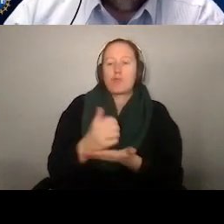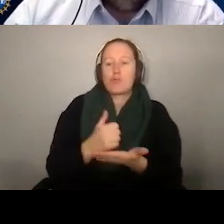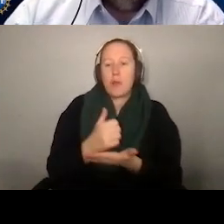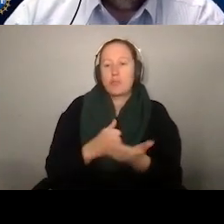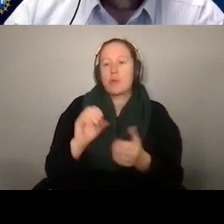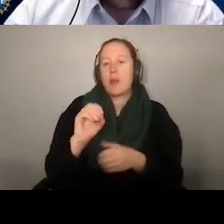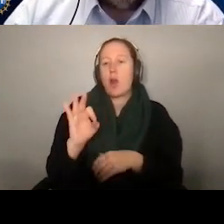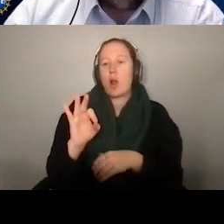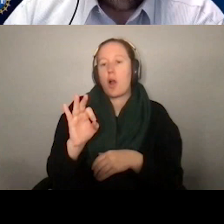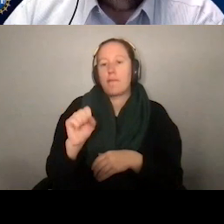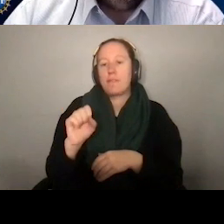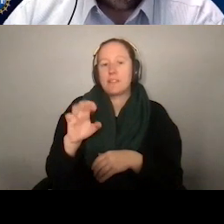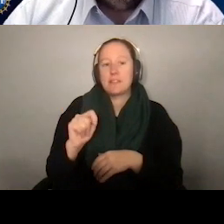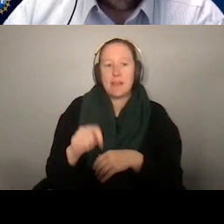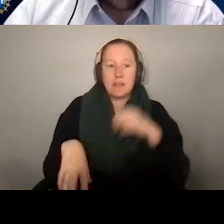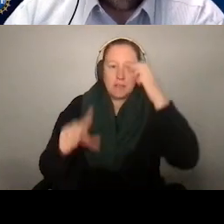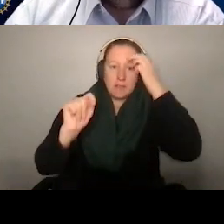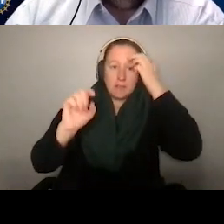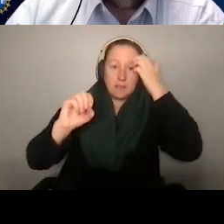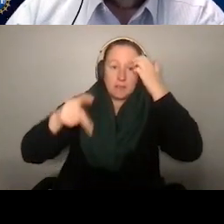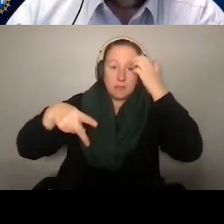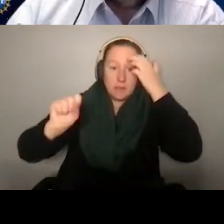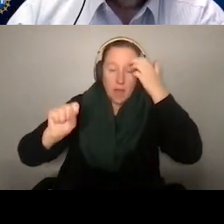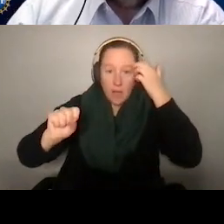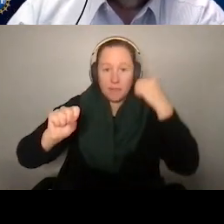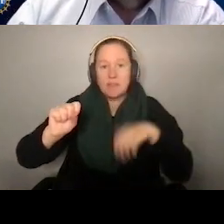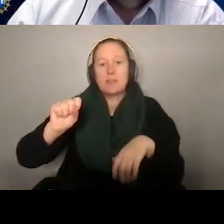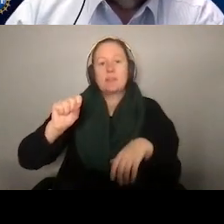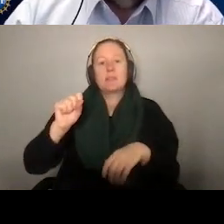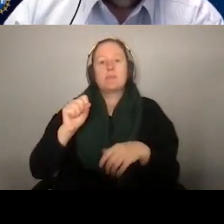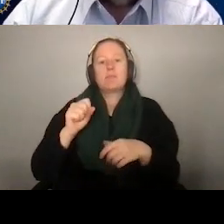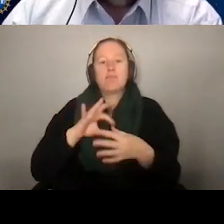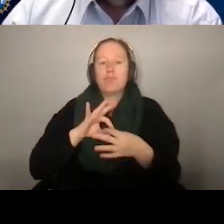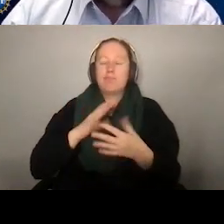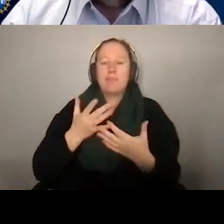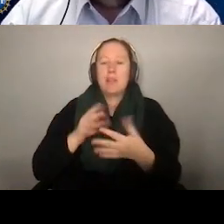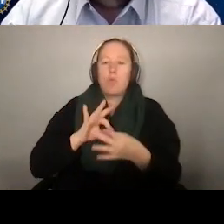known as TOPS affects our grant-related payments. In FY 2022,